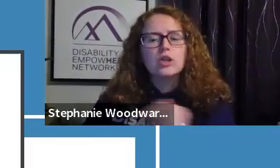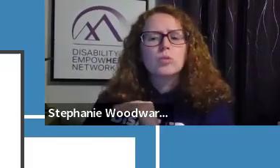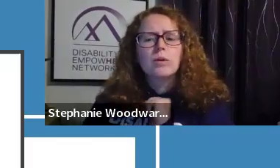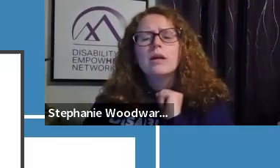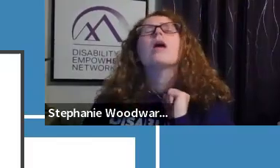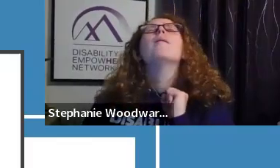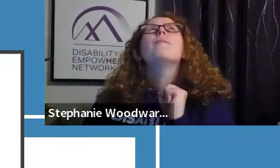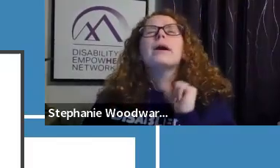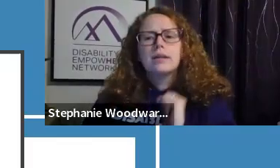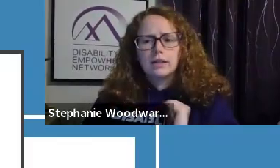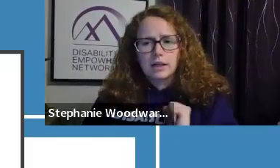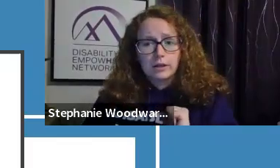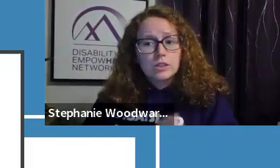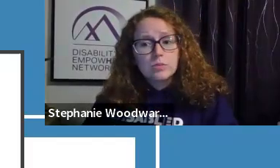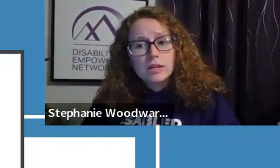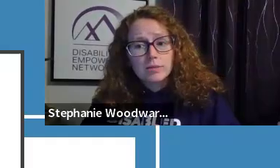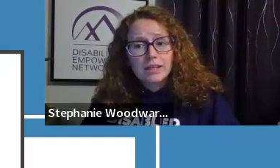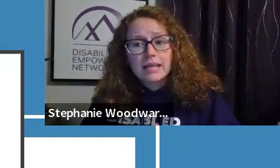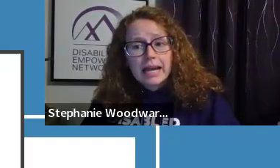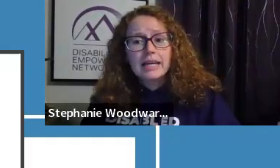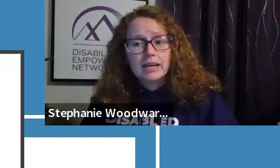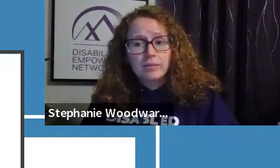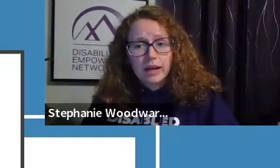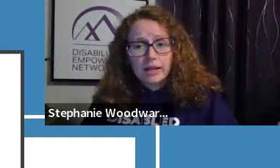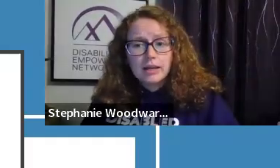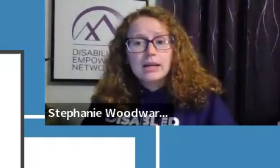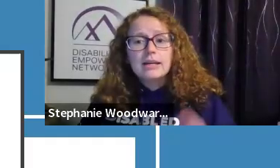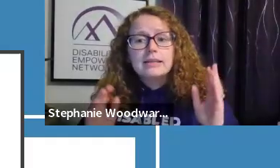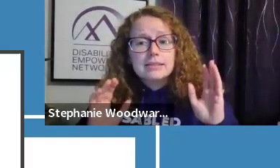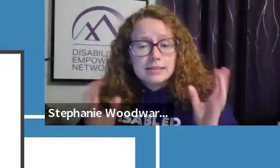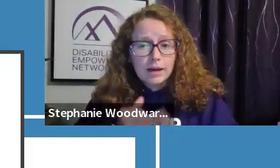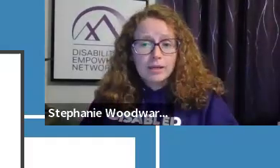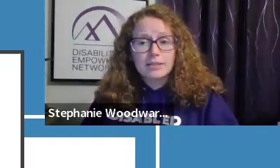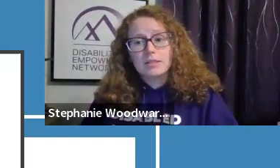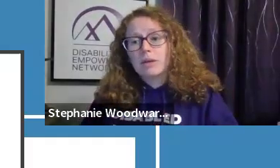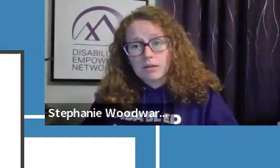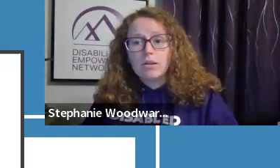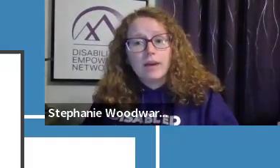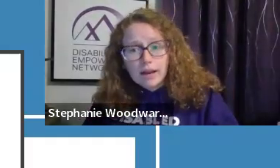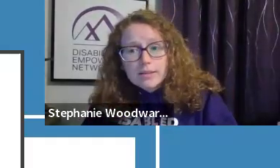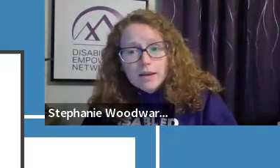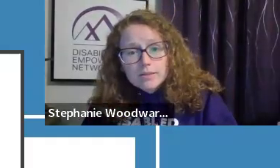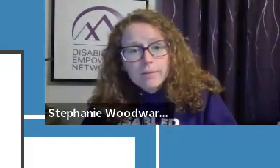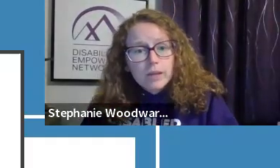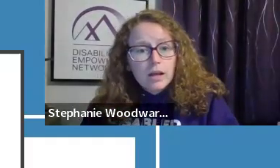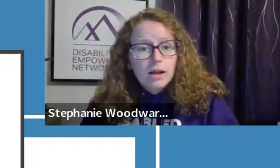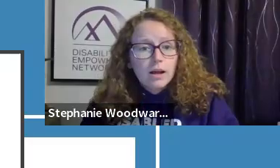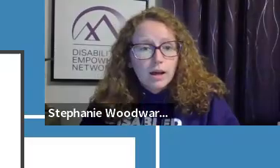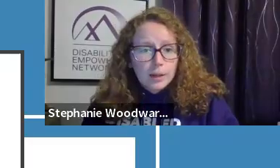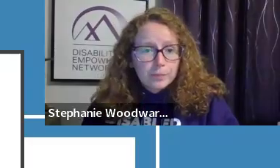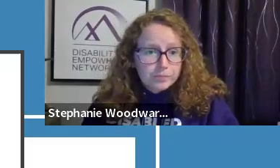the ADA. The ADA is the floor, people. It is not the ceiling. Just because you meet the bare-bones does not mean you're actually accessible to